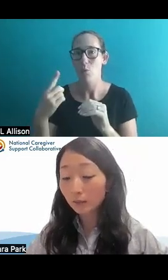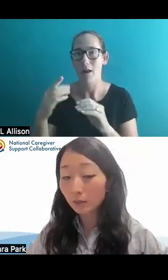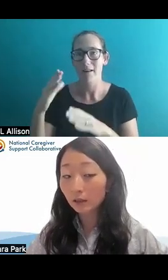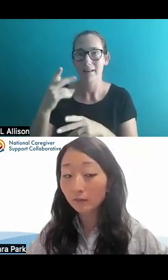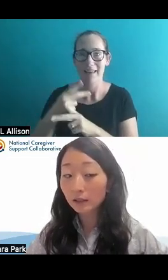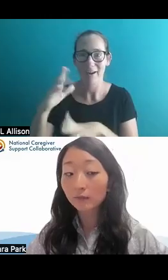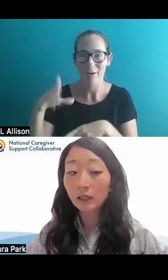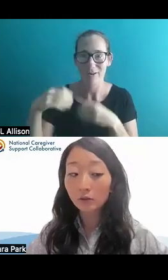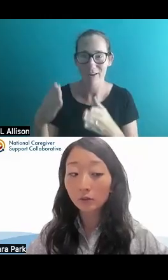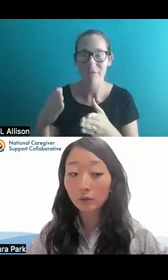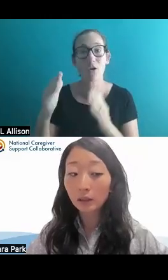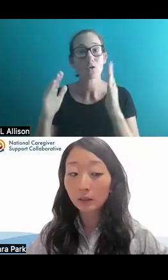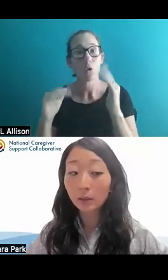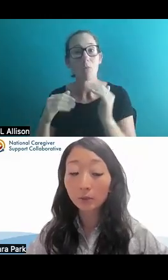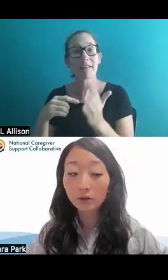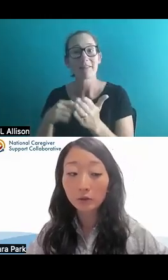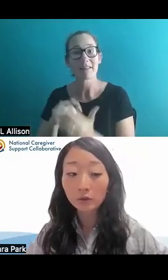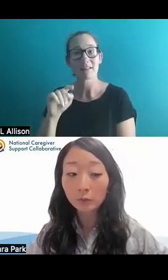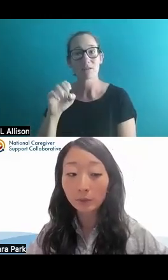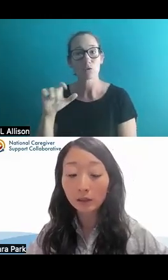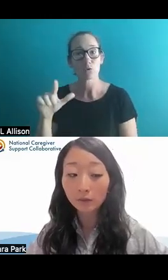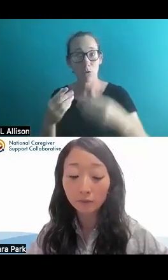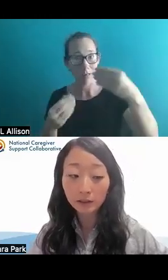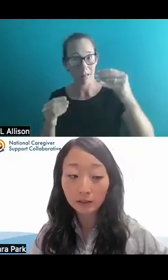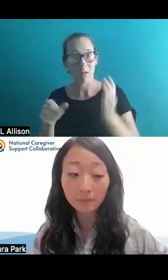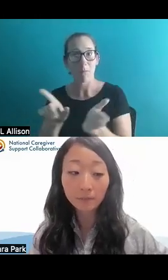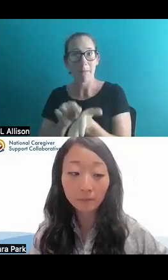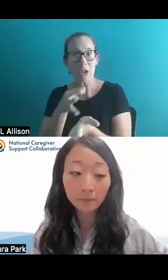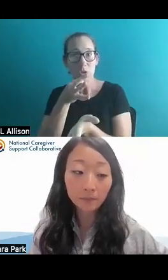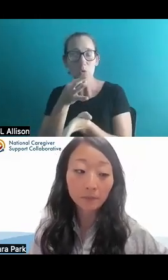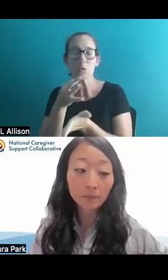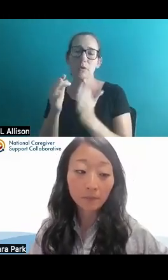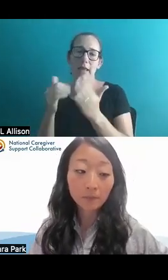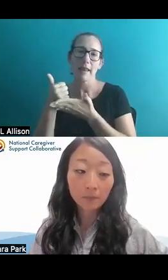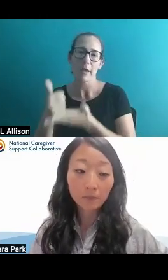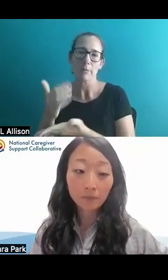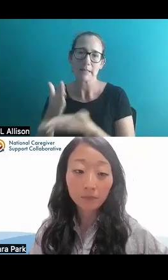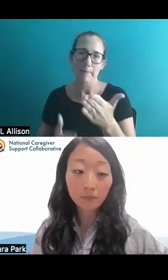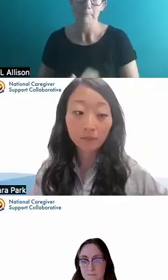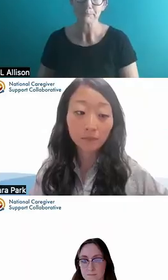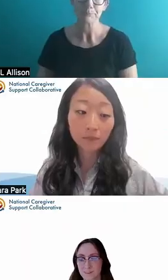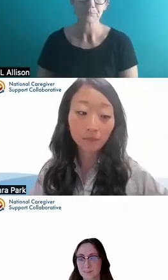caregiver identification tool can be published soon and will be helpful for some.